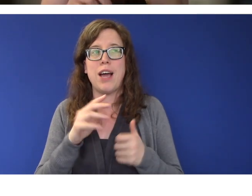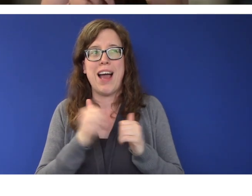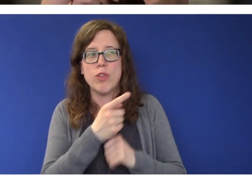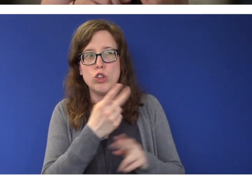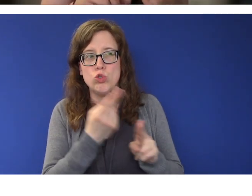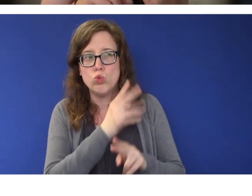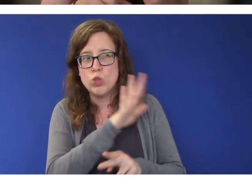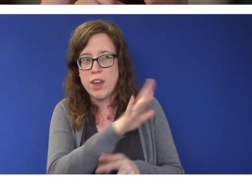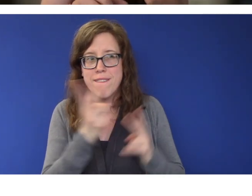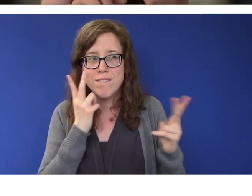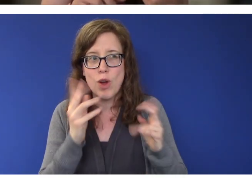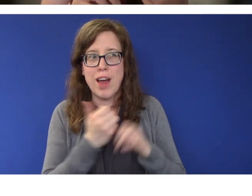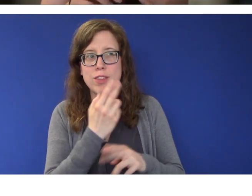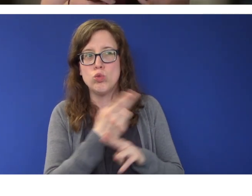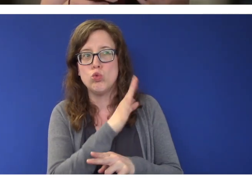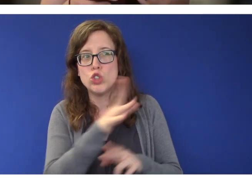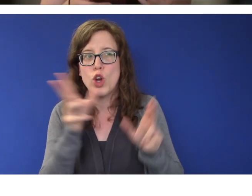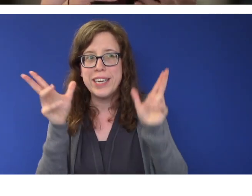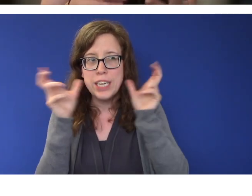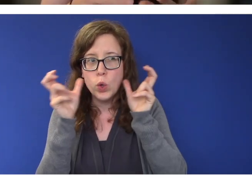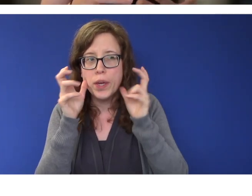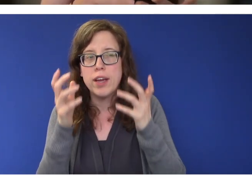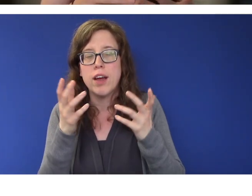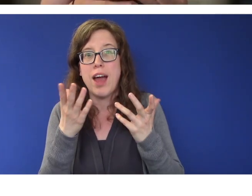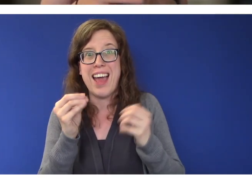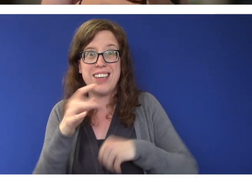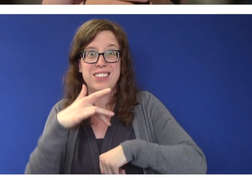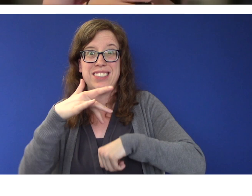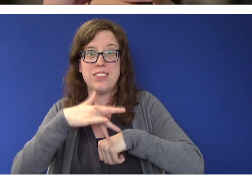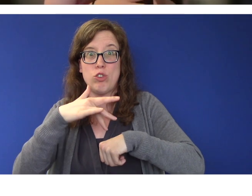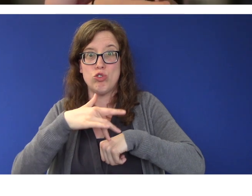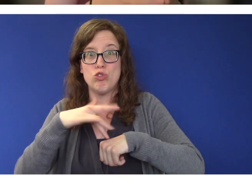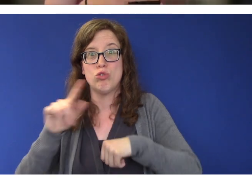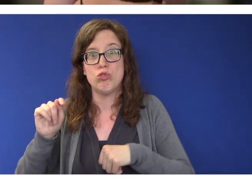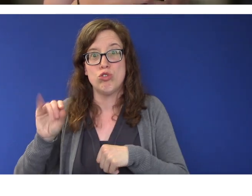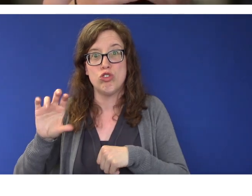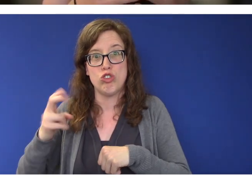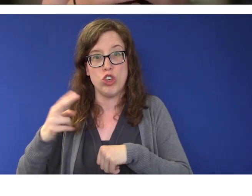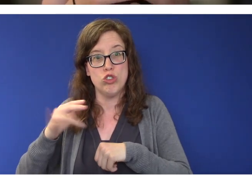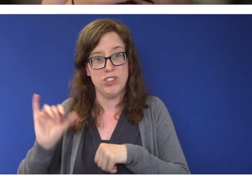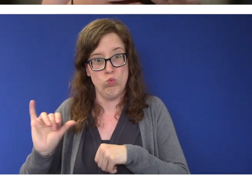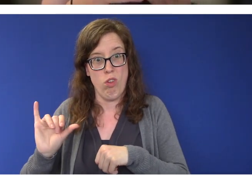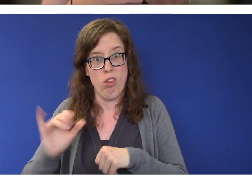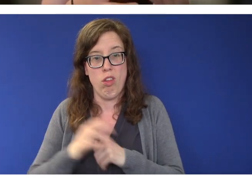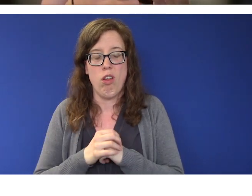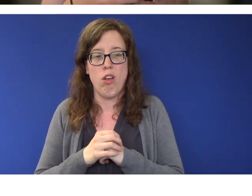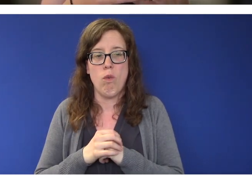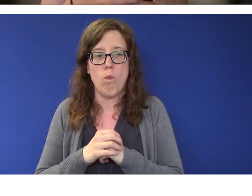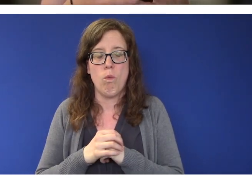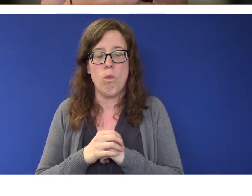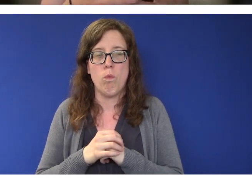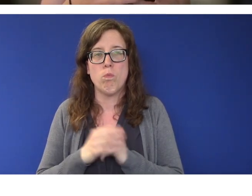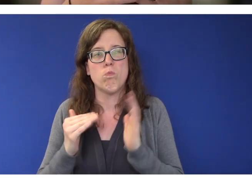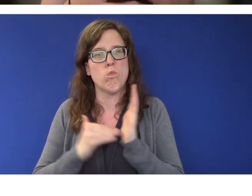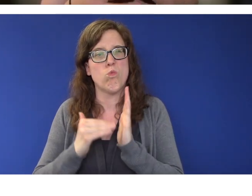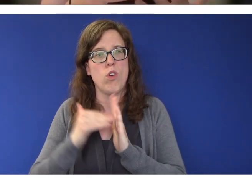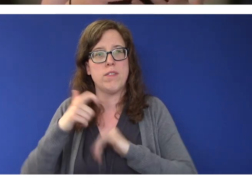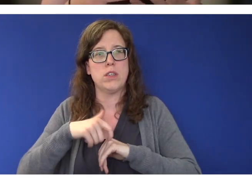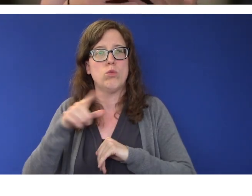their hearing, and then oftentimes through touch as well. A lot of times you’re going to find that